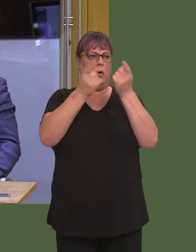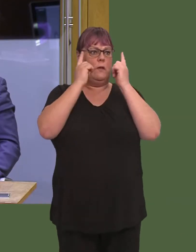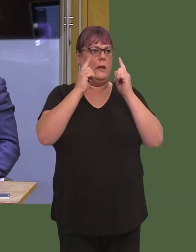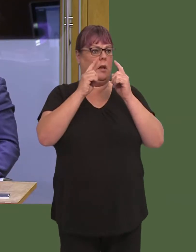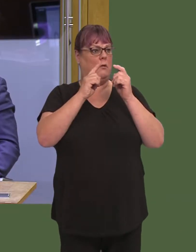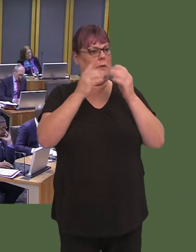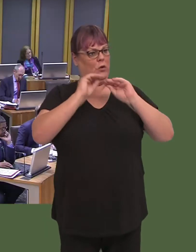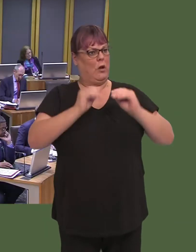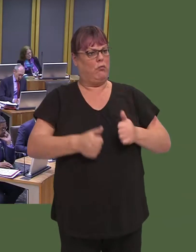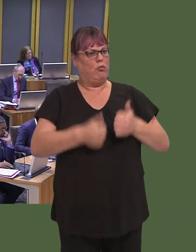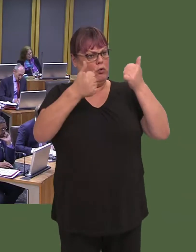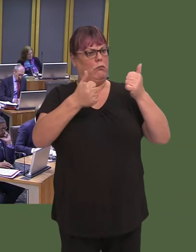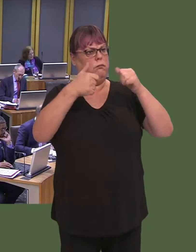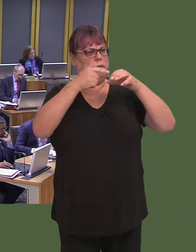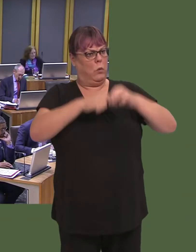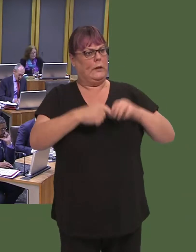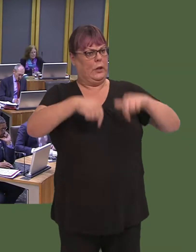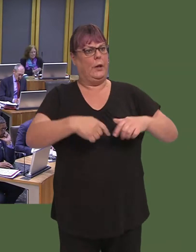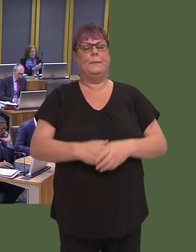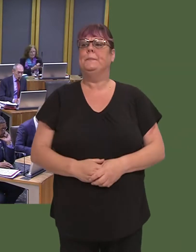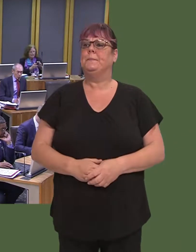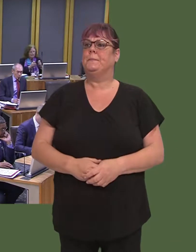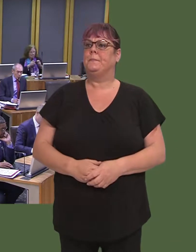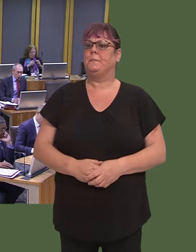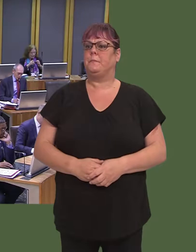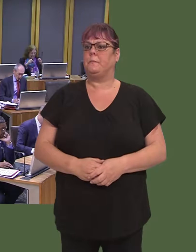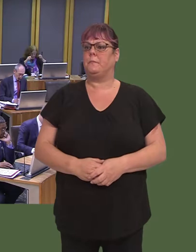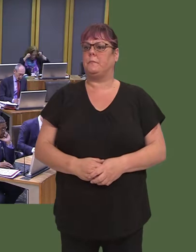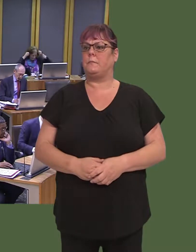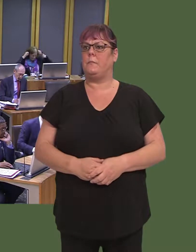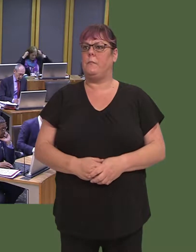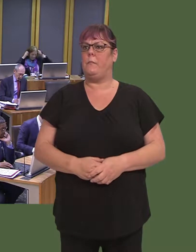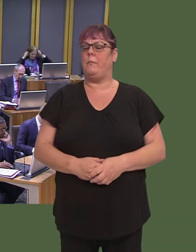Llyr Gruffydd AM: But the point is valid, isnít it?